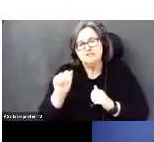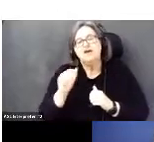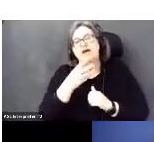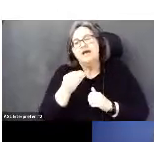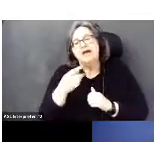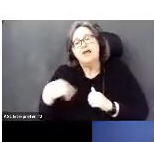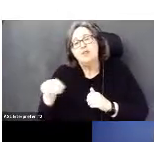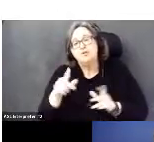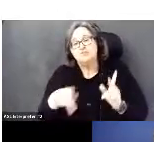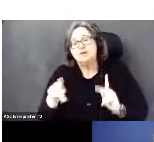people might be with the mental